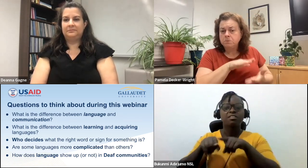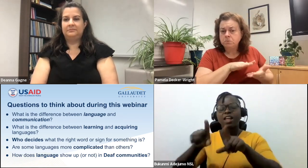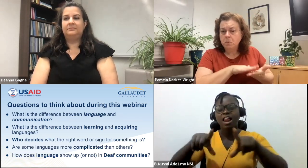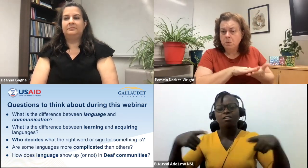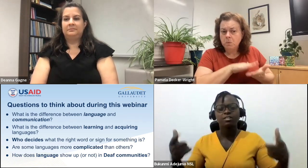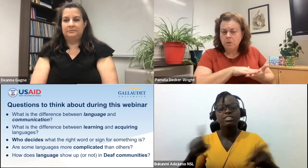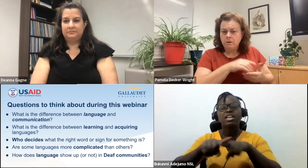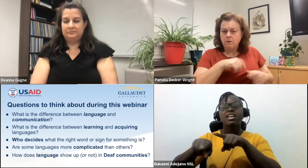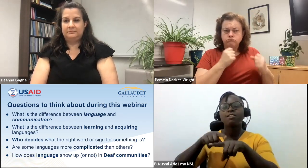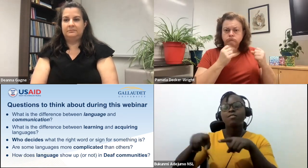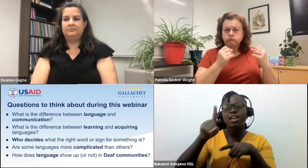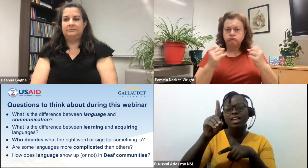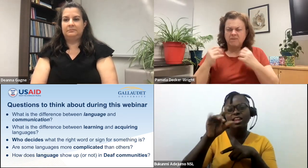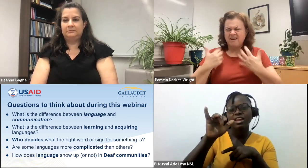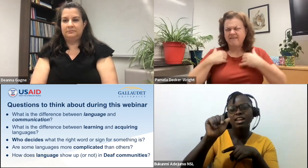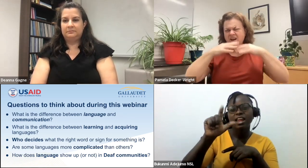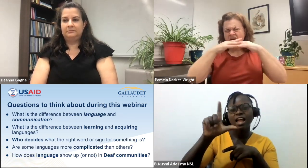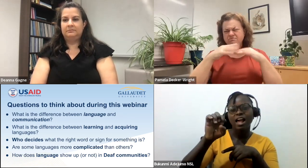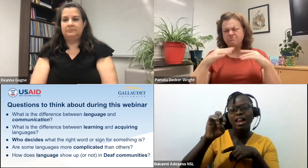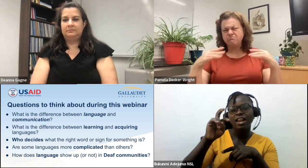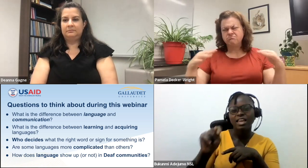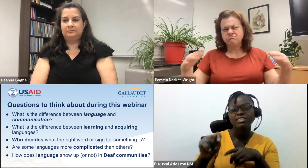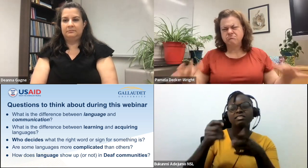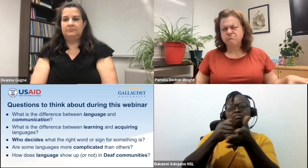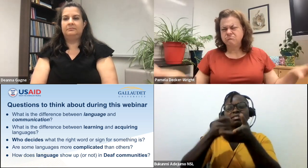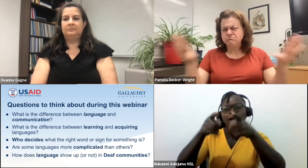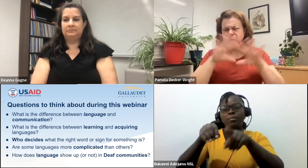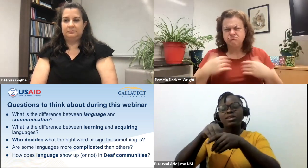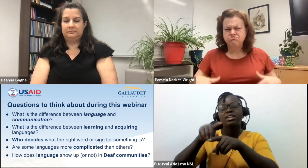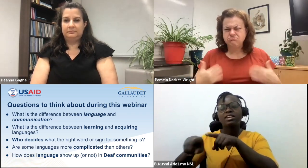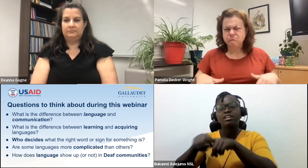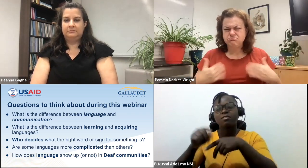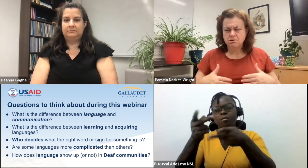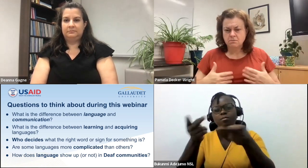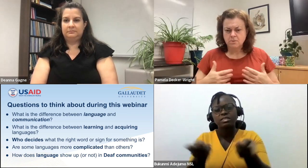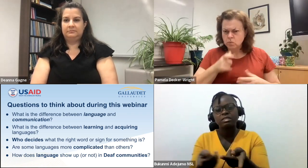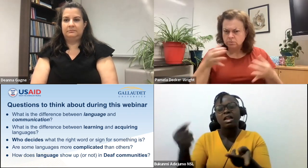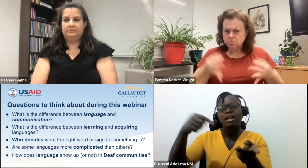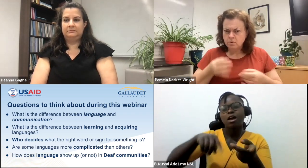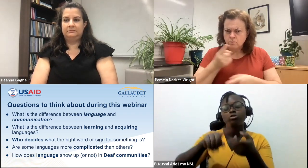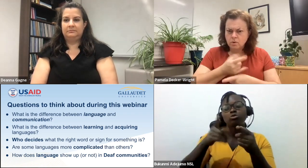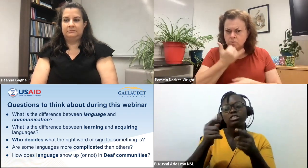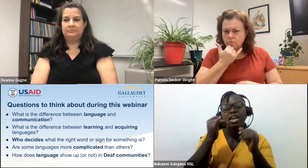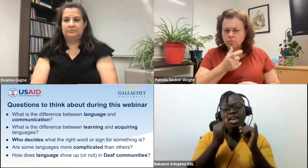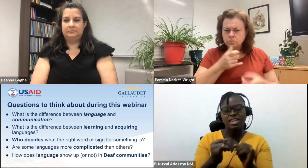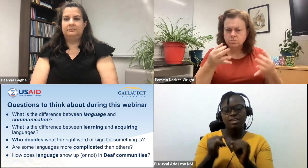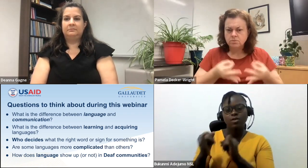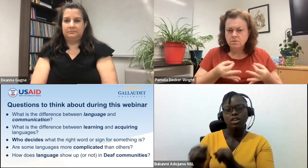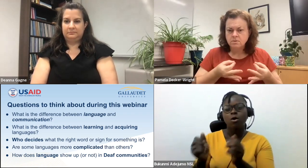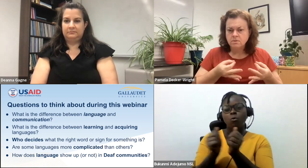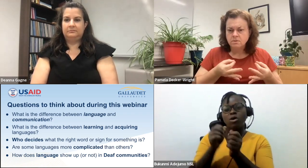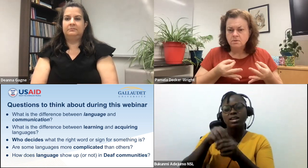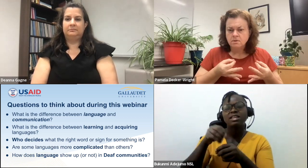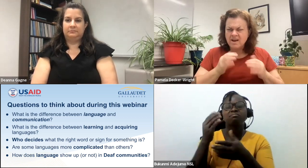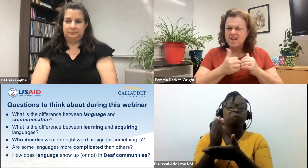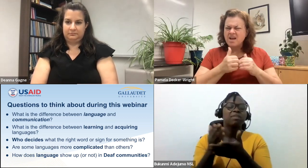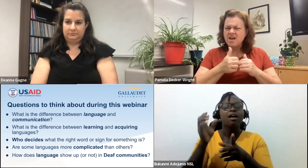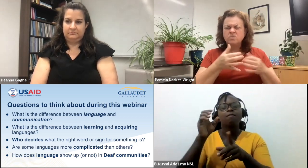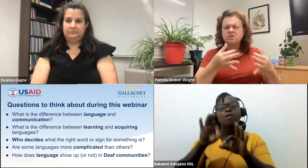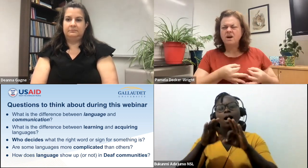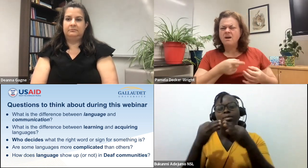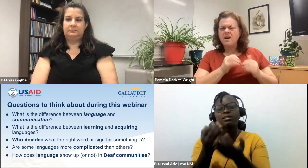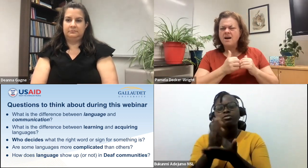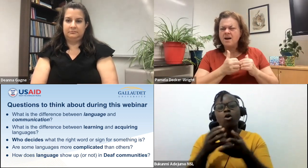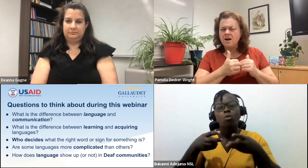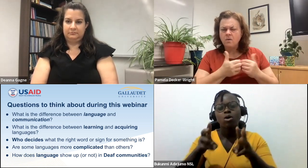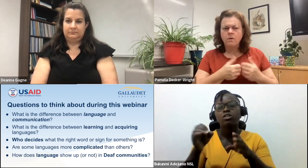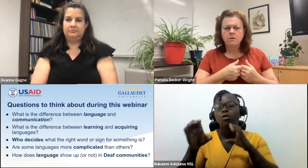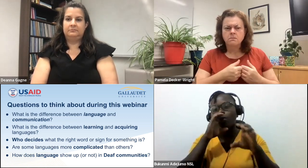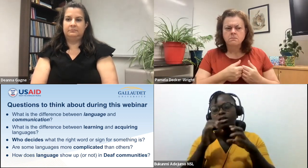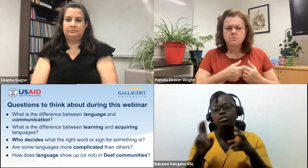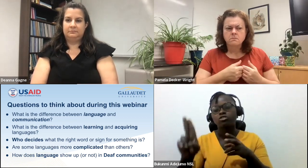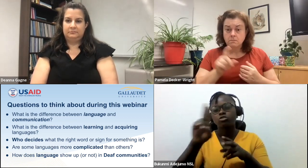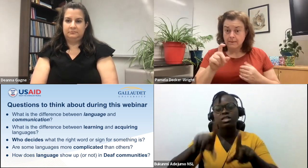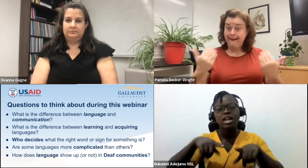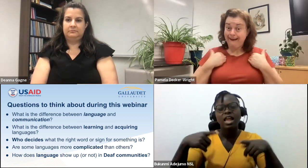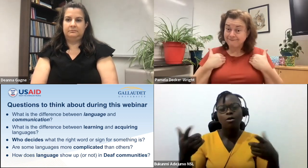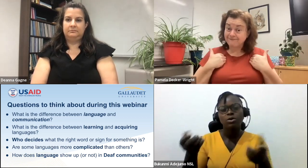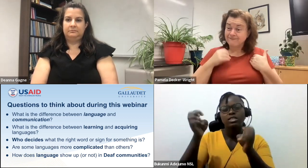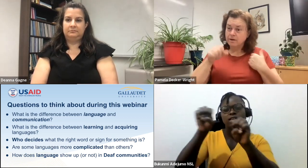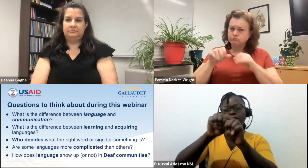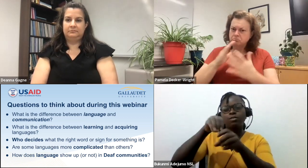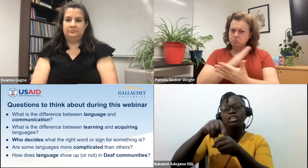family there can be certain ways of communicating, using language even in a school or residential school for death people. So all of this is language, diversity, and it's rich, and there's no what's right or wrong about it. It's